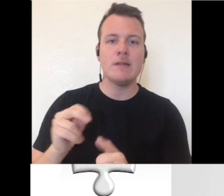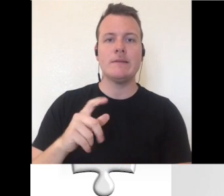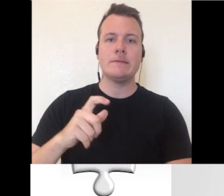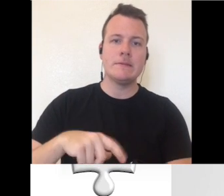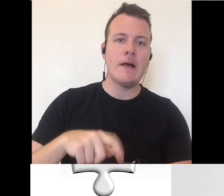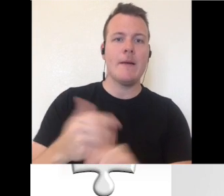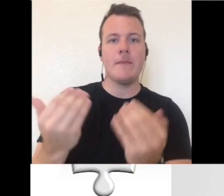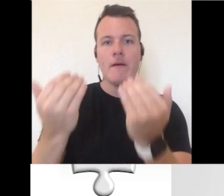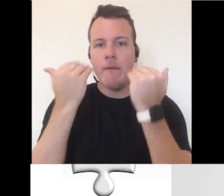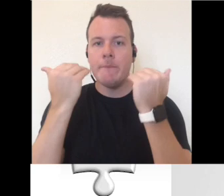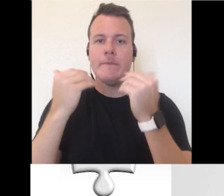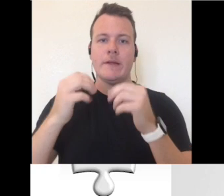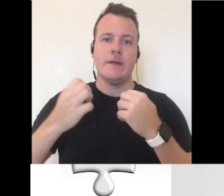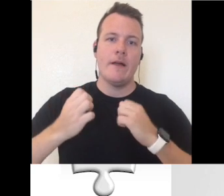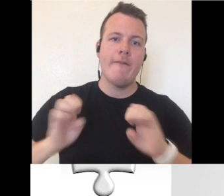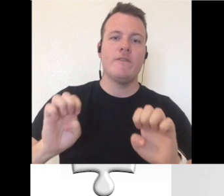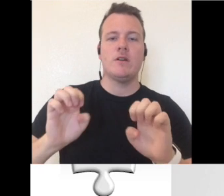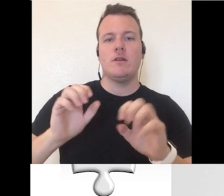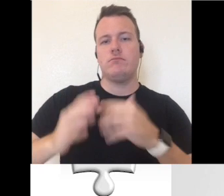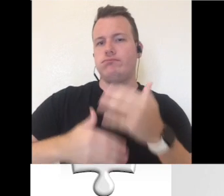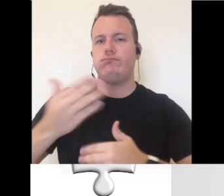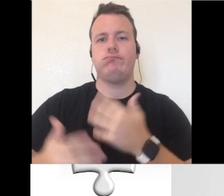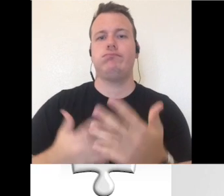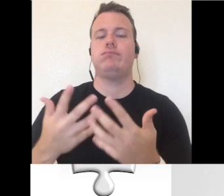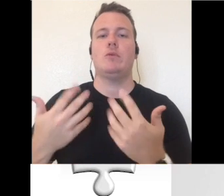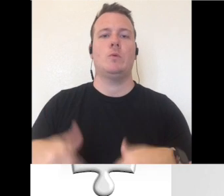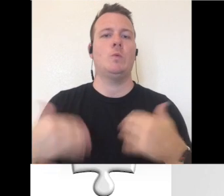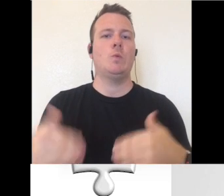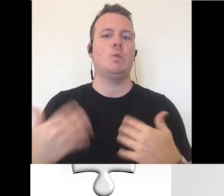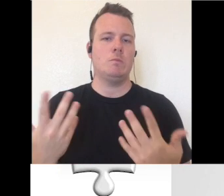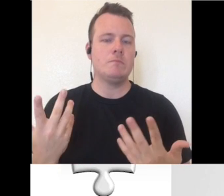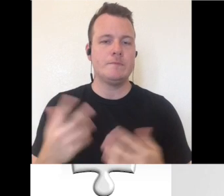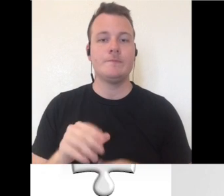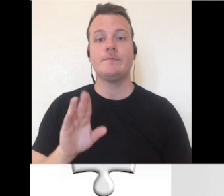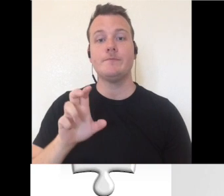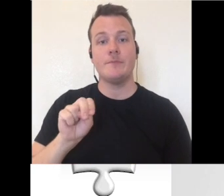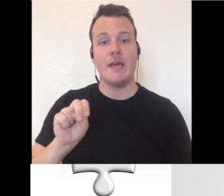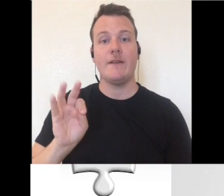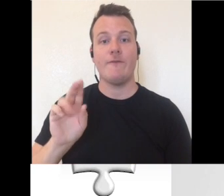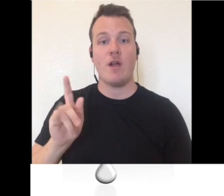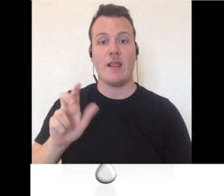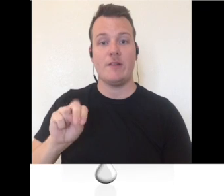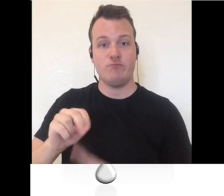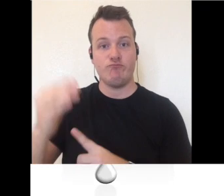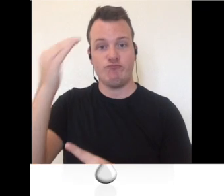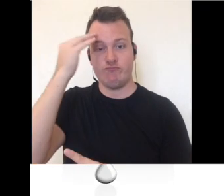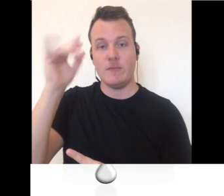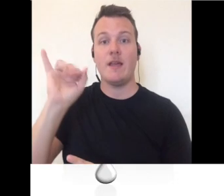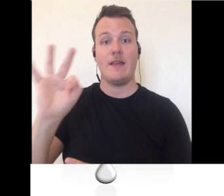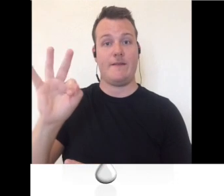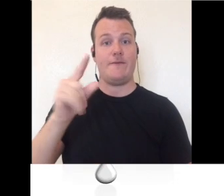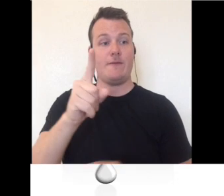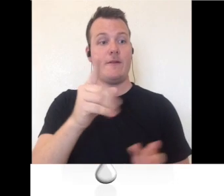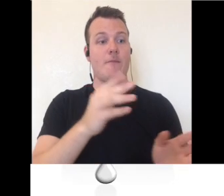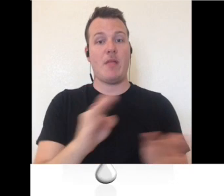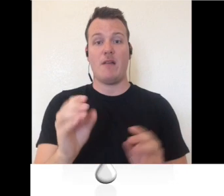a fun exercise. Takes a lot of time, energy, effort, research, and so on so. Ben